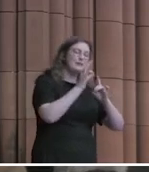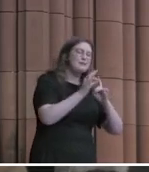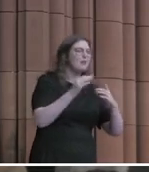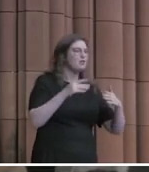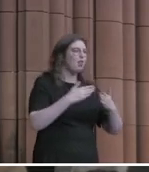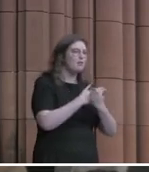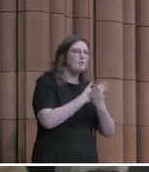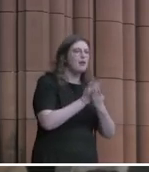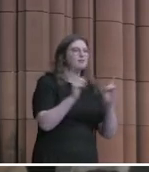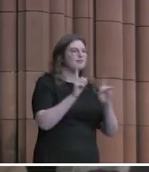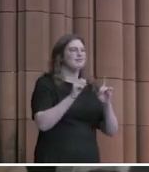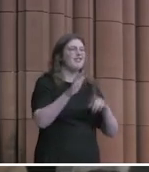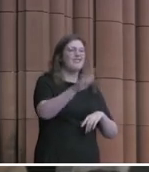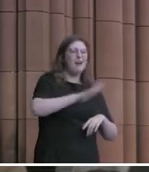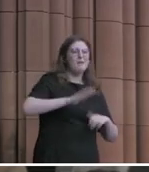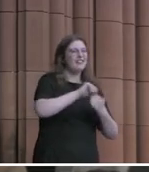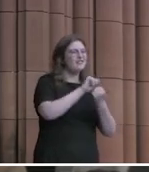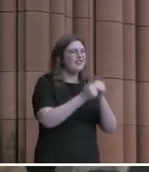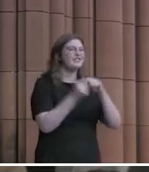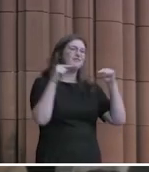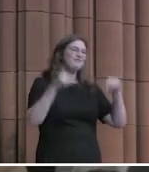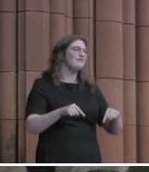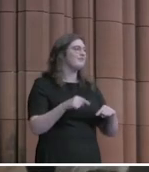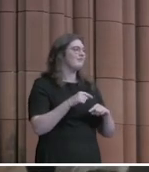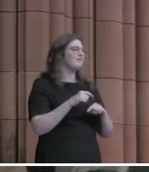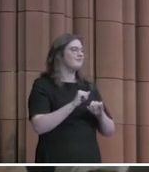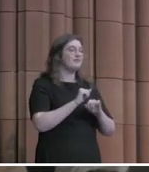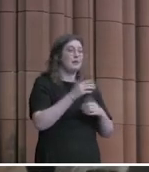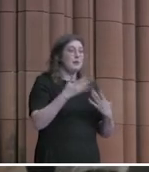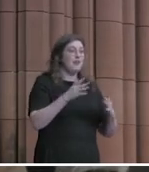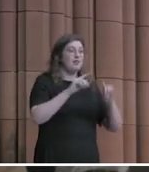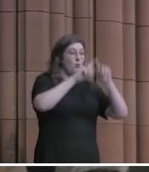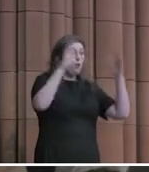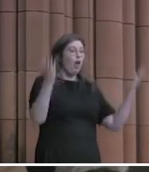is when your family and friends. They've come here from all over the world,